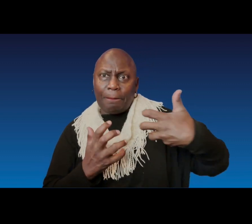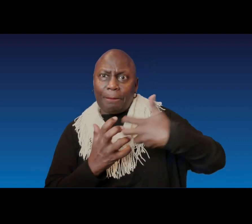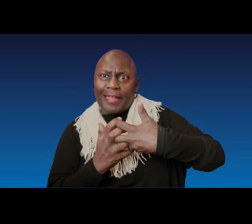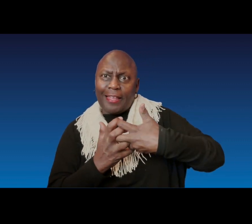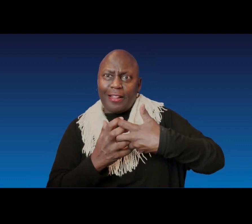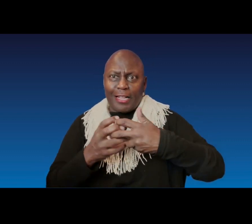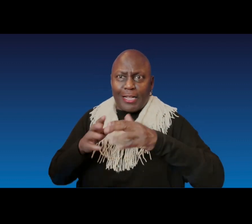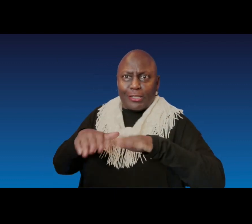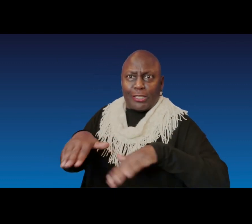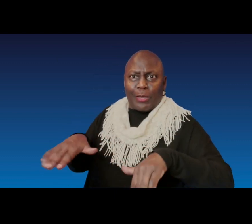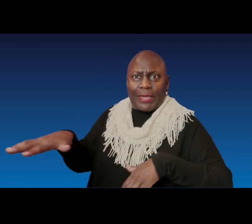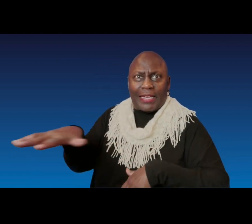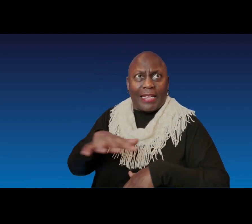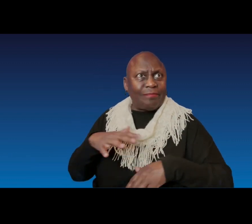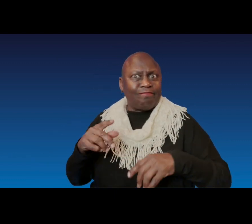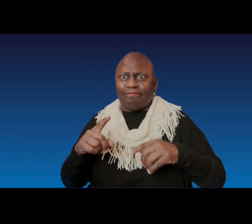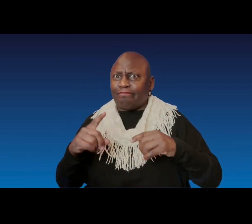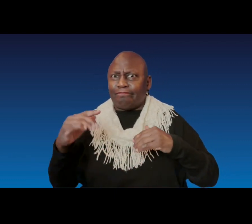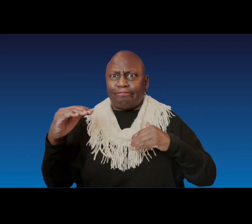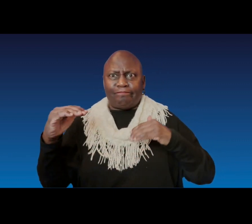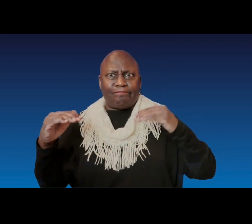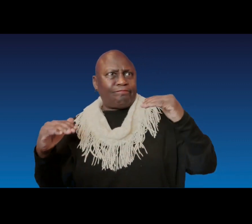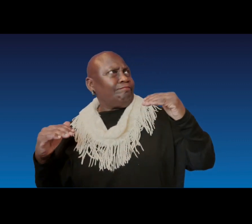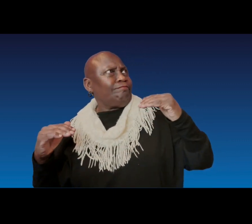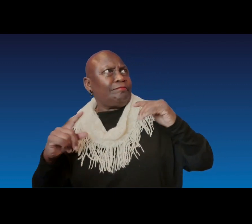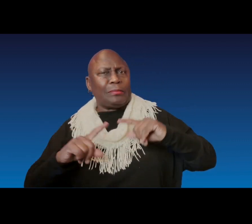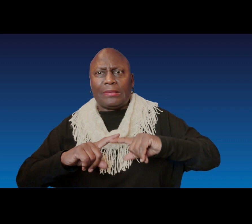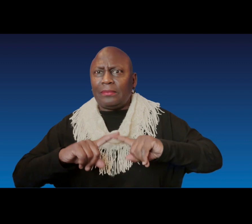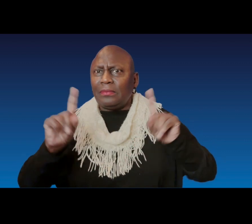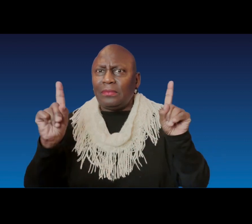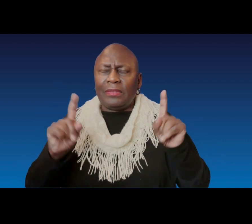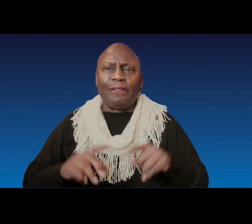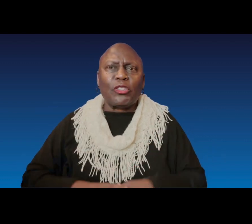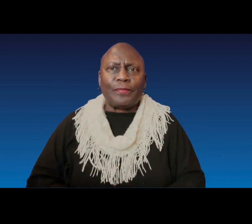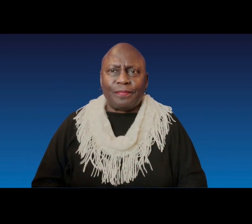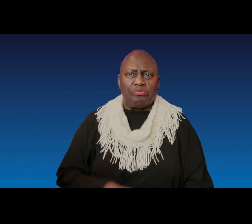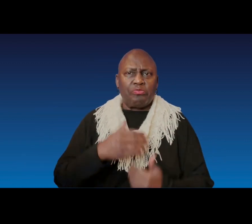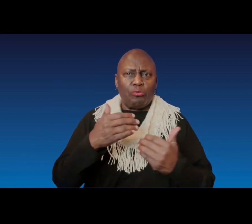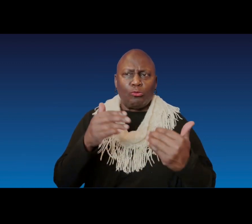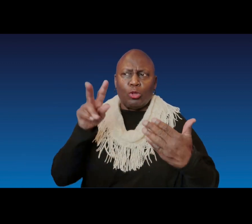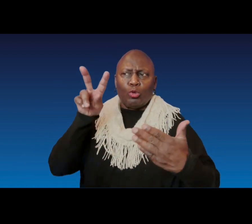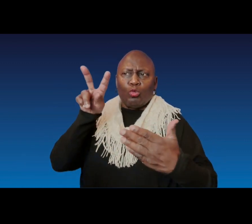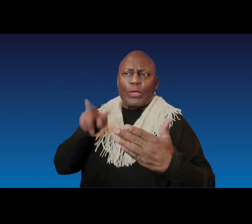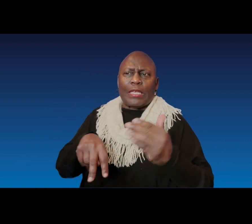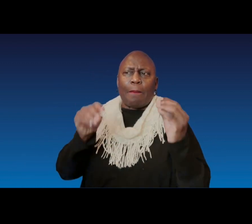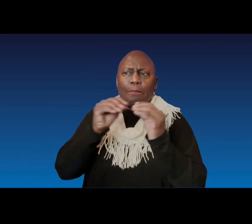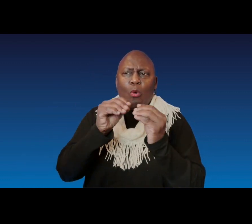who are representative of the children's demographics. There's a disparity.